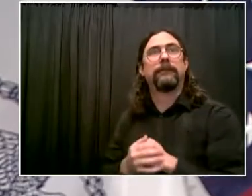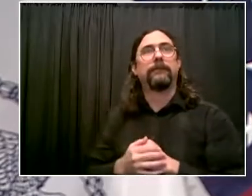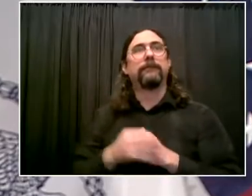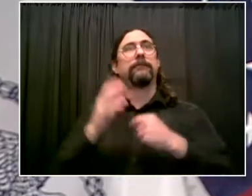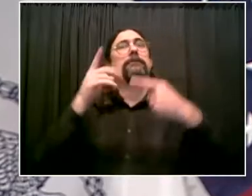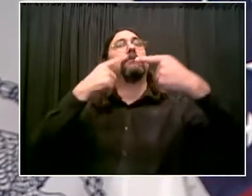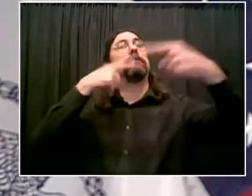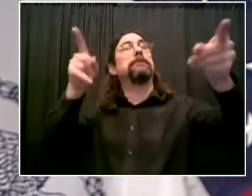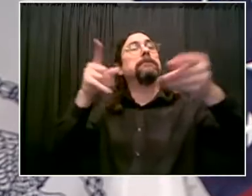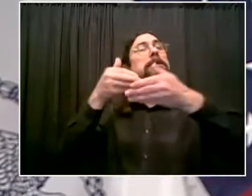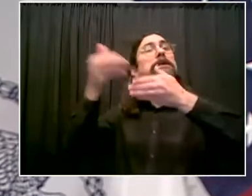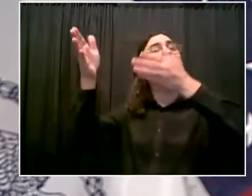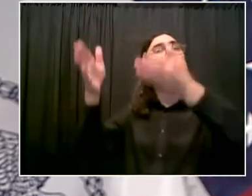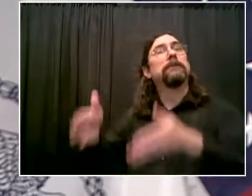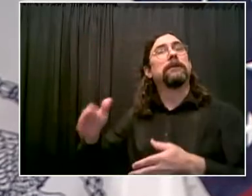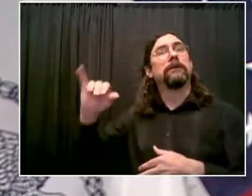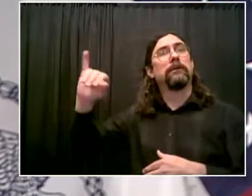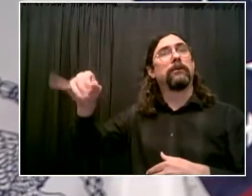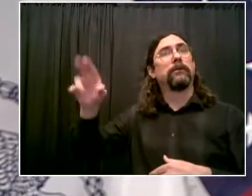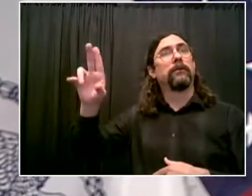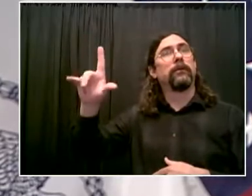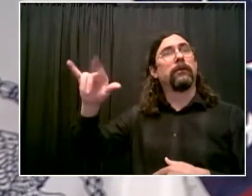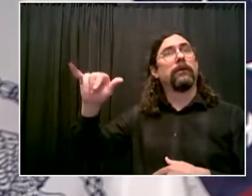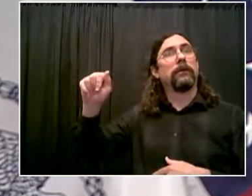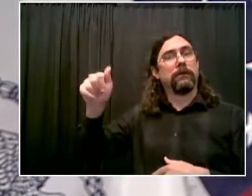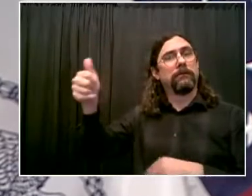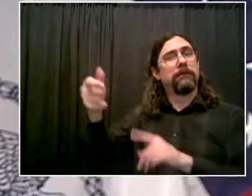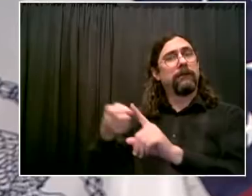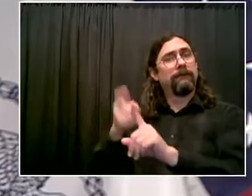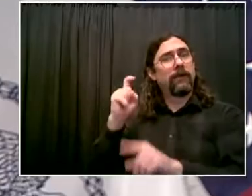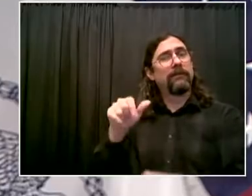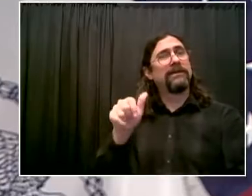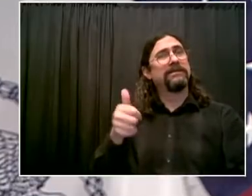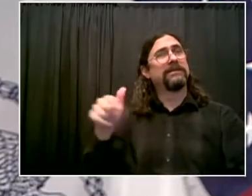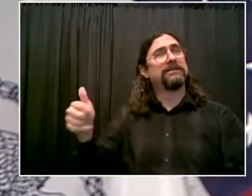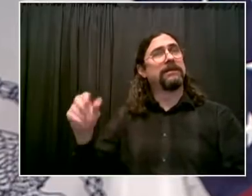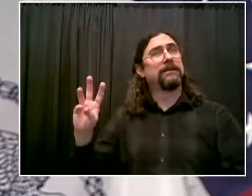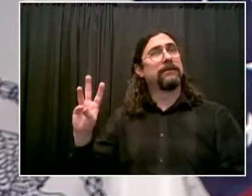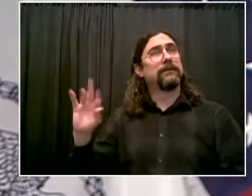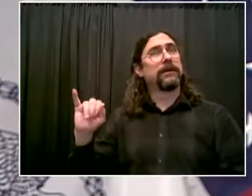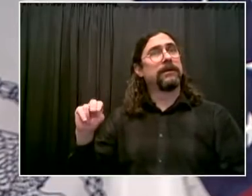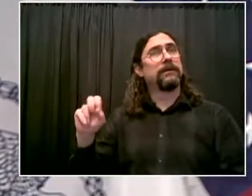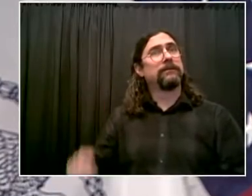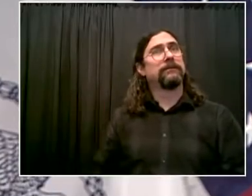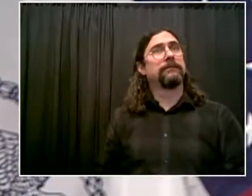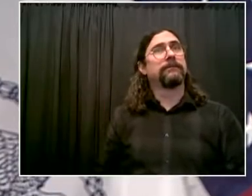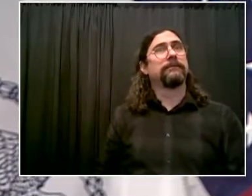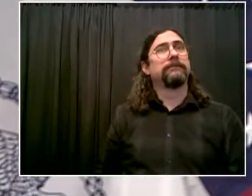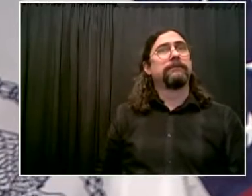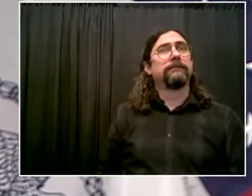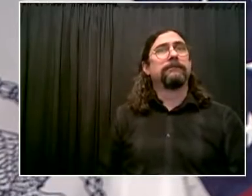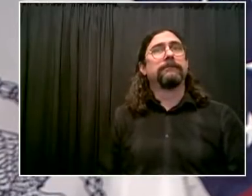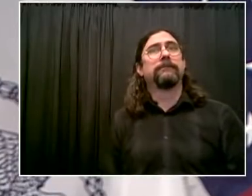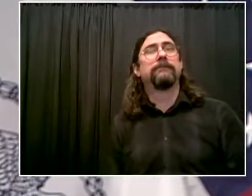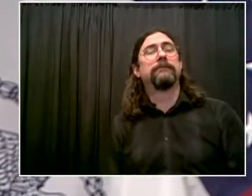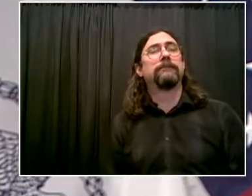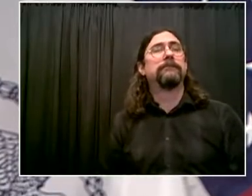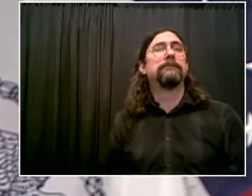1010WINS. Reporter: YOU SAID BEFORE